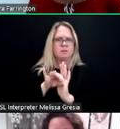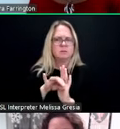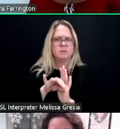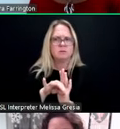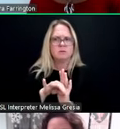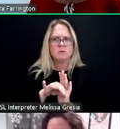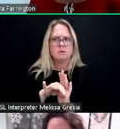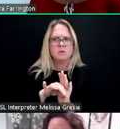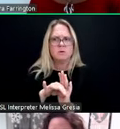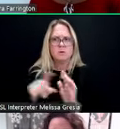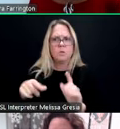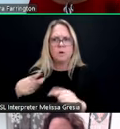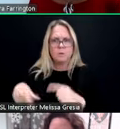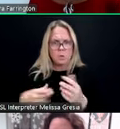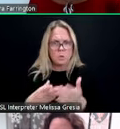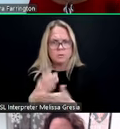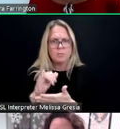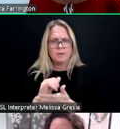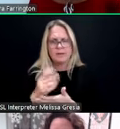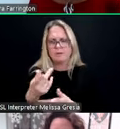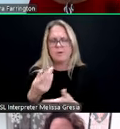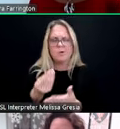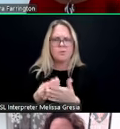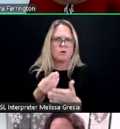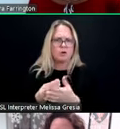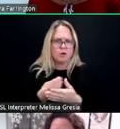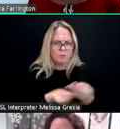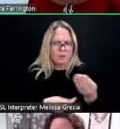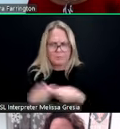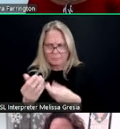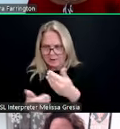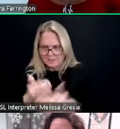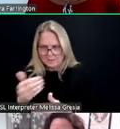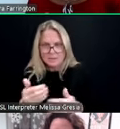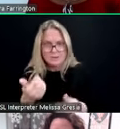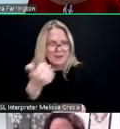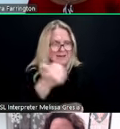uh when we get through the procurement process so that any community- based organization that wants